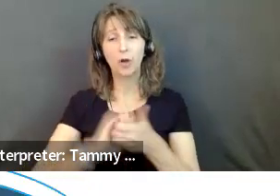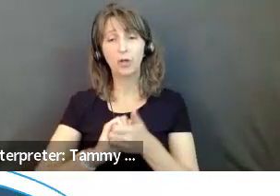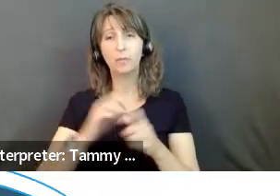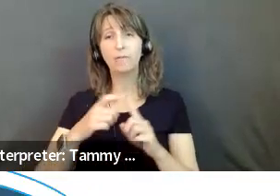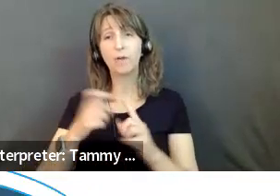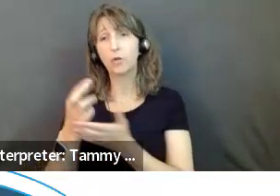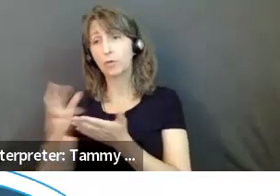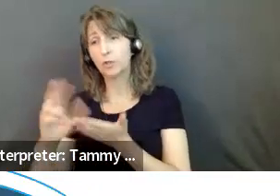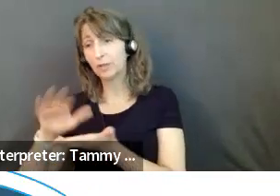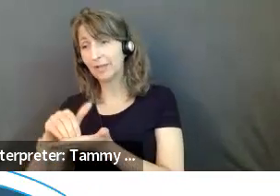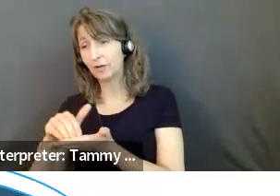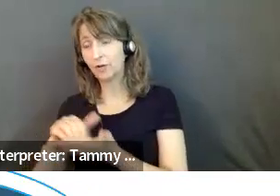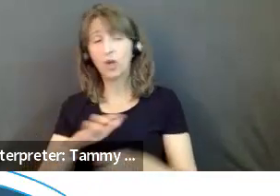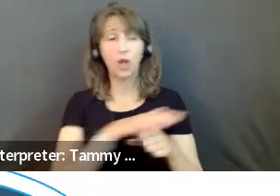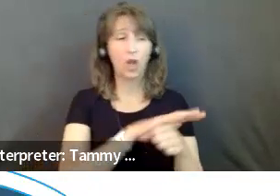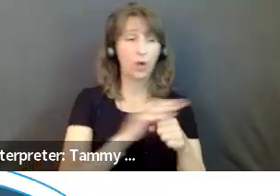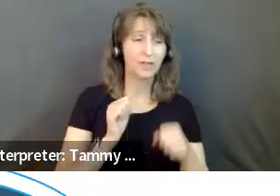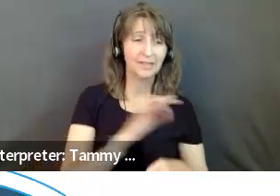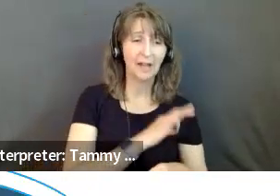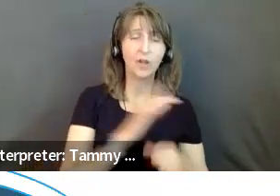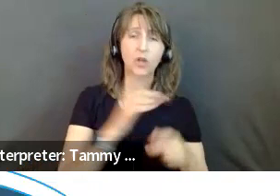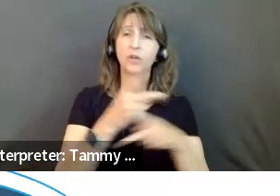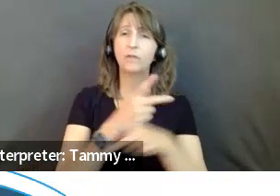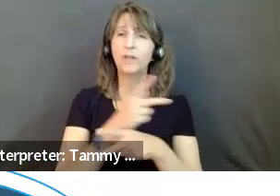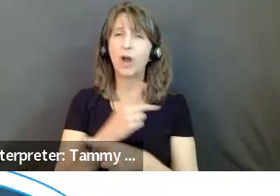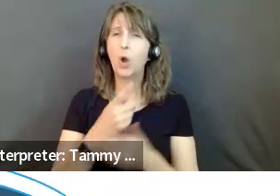To see what is missing in the support structure for that person so that the person doesn't have to continue to have those types of incidents.